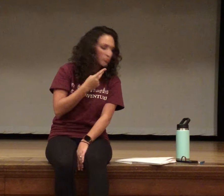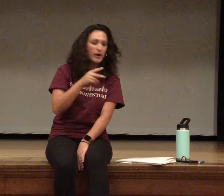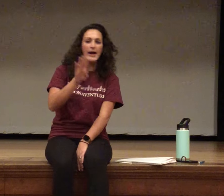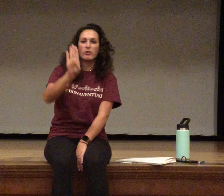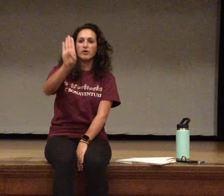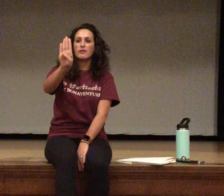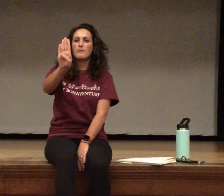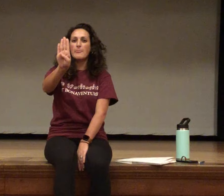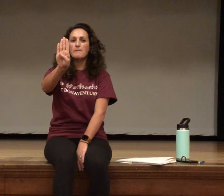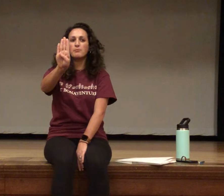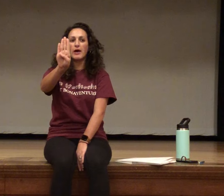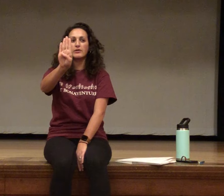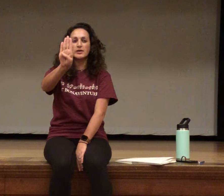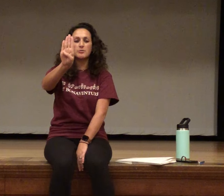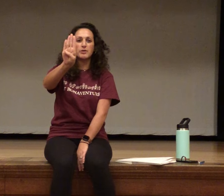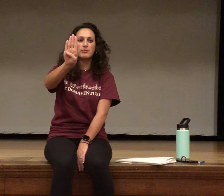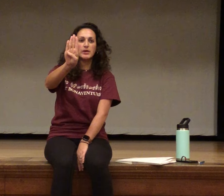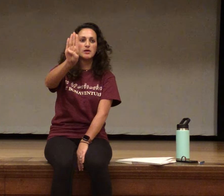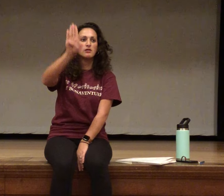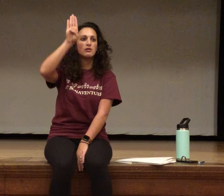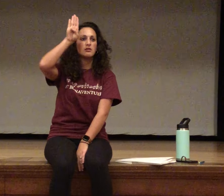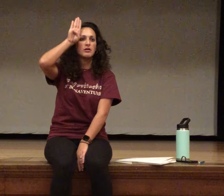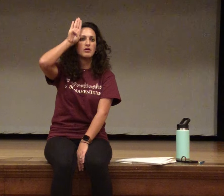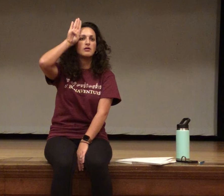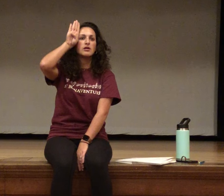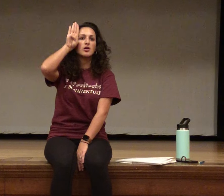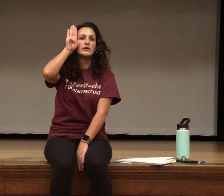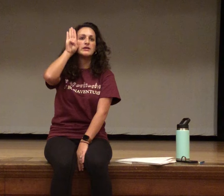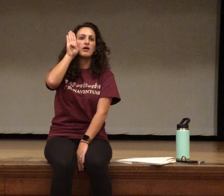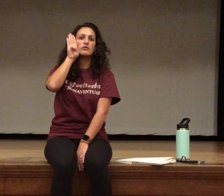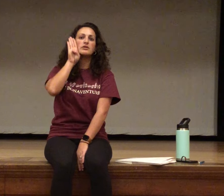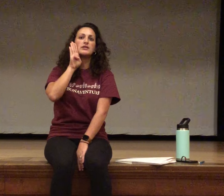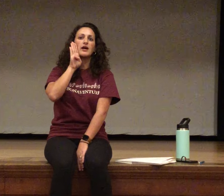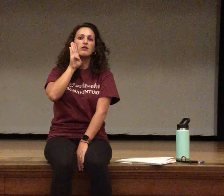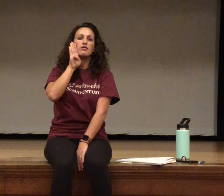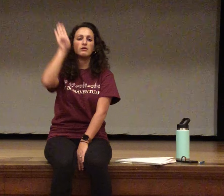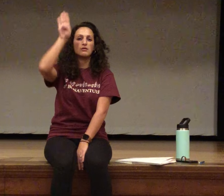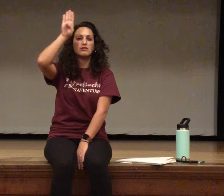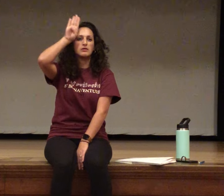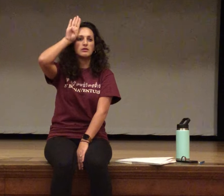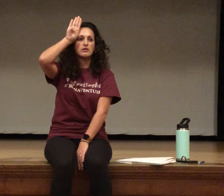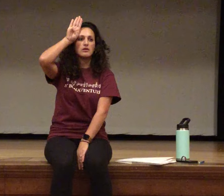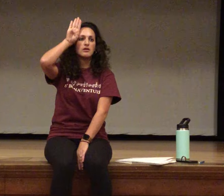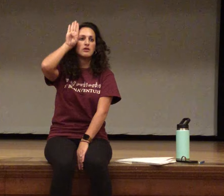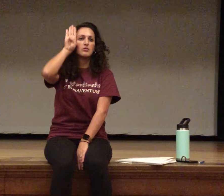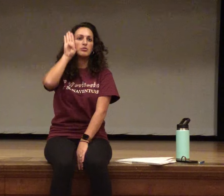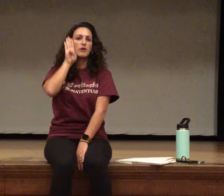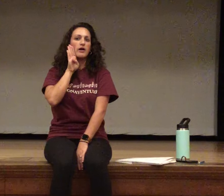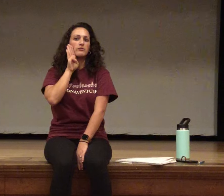um Brown is going to be a b going down the side Brown